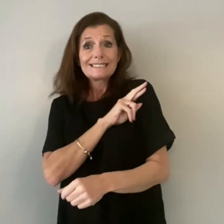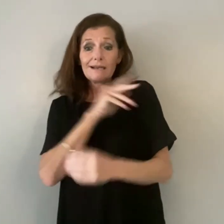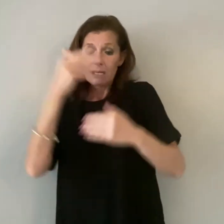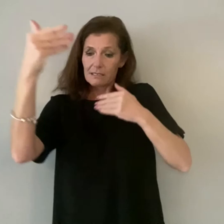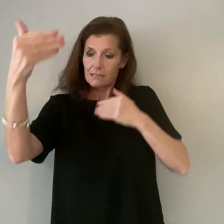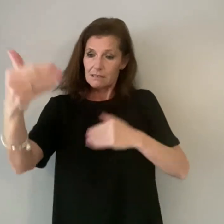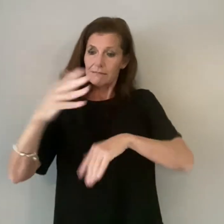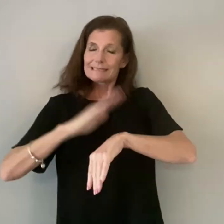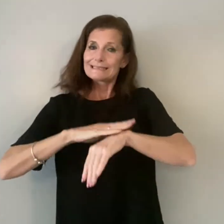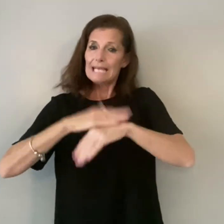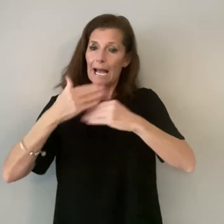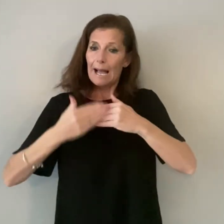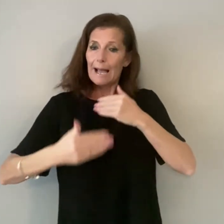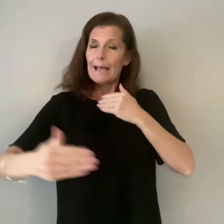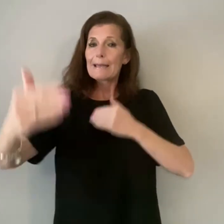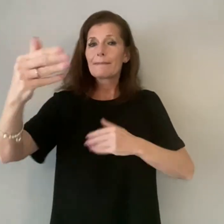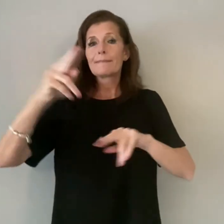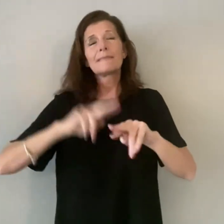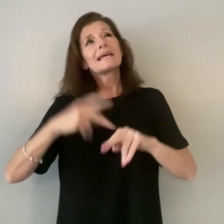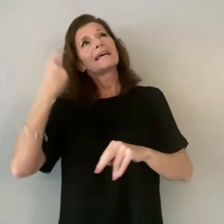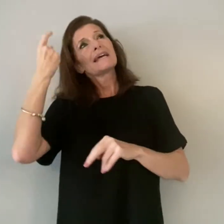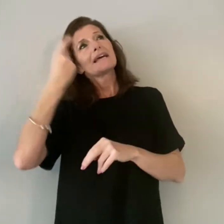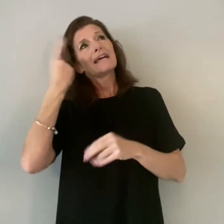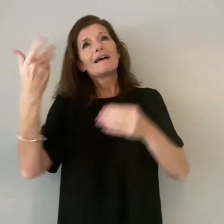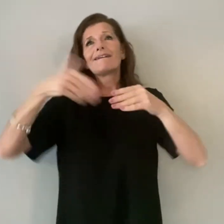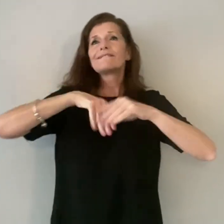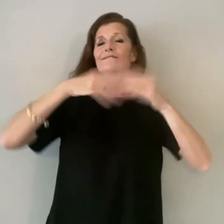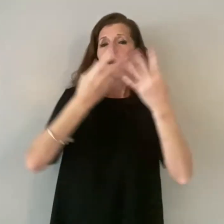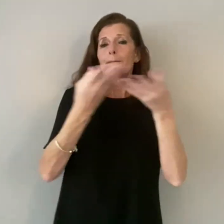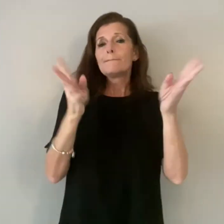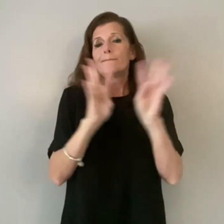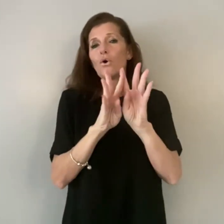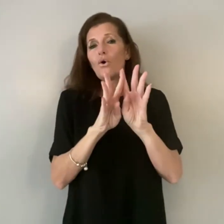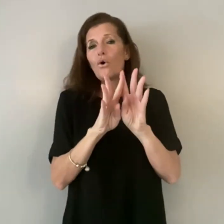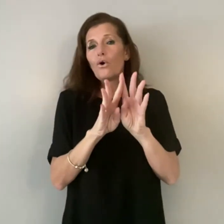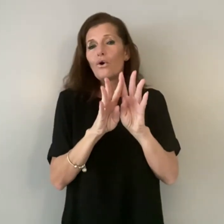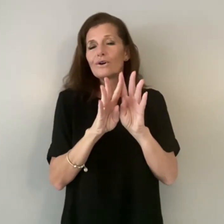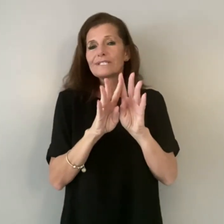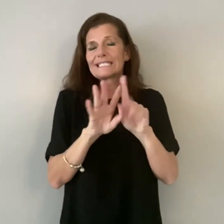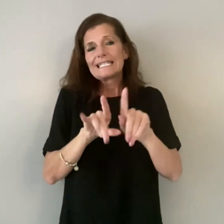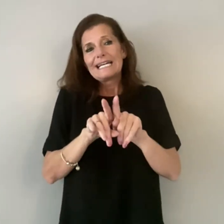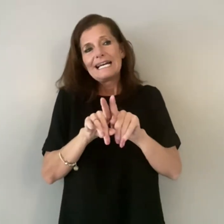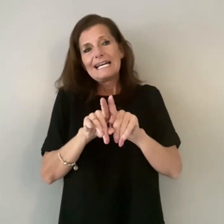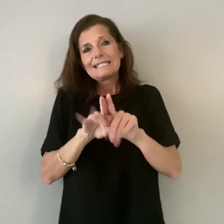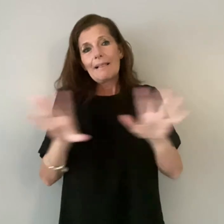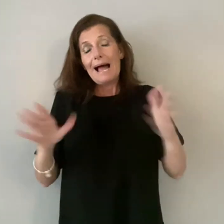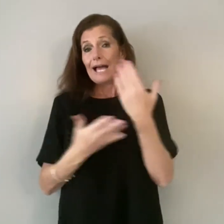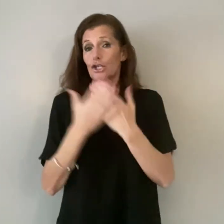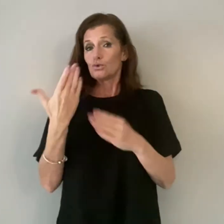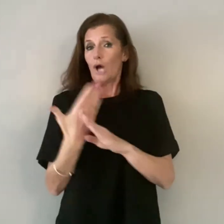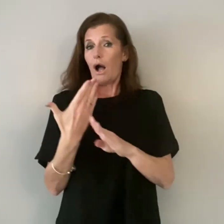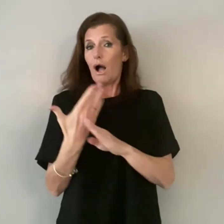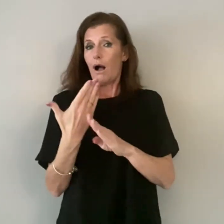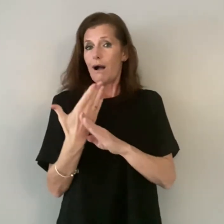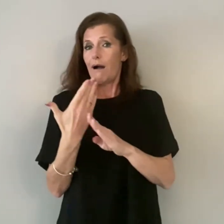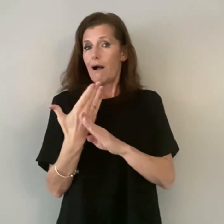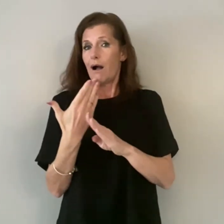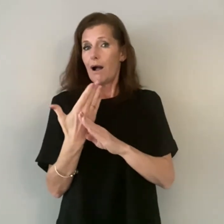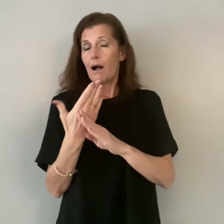I think that sort of length of time, if people think about joining a board a bit akin to how they take on a new job.